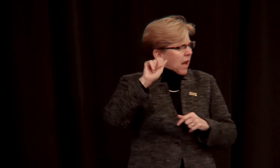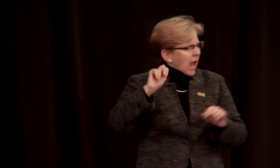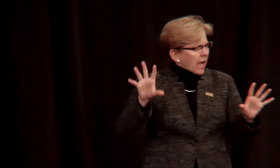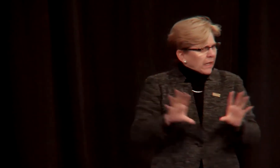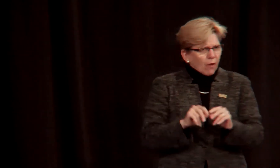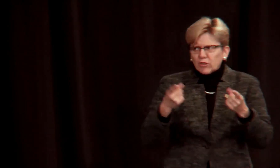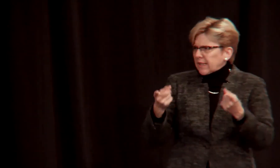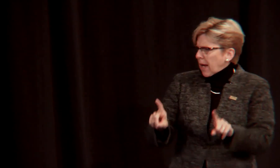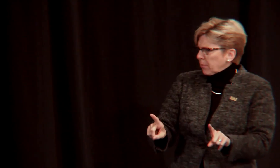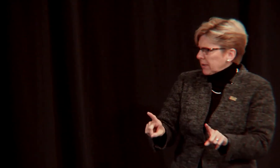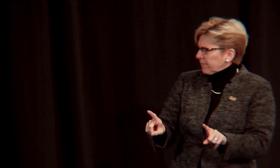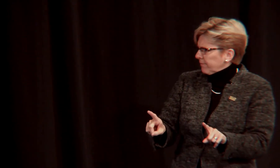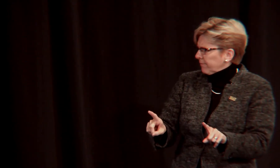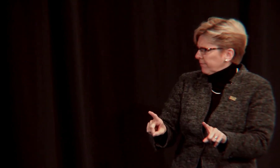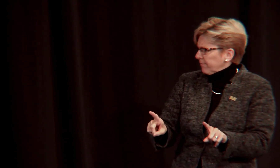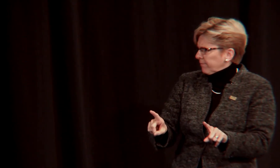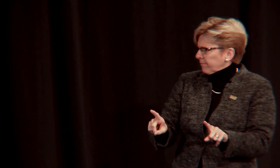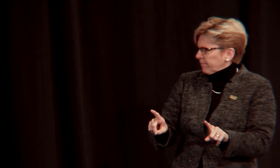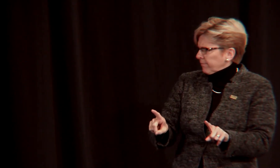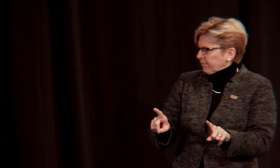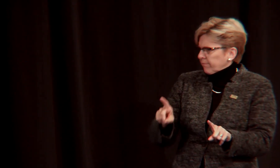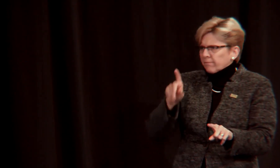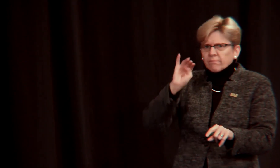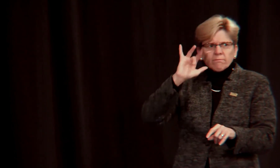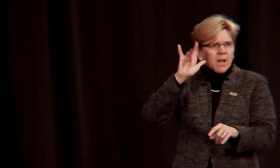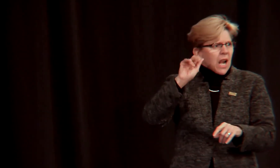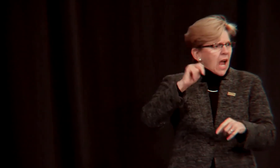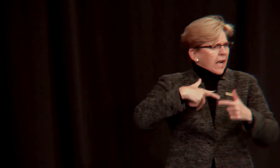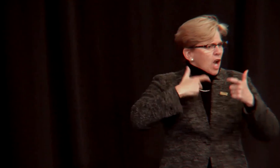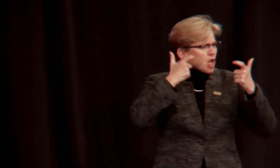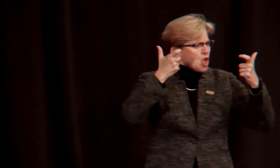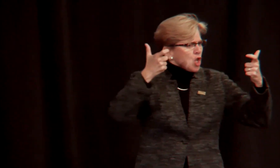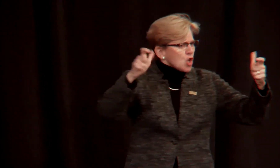for hundreds of years and until the Milan conference happened of course